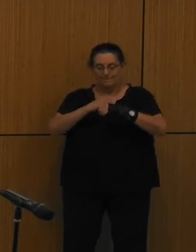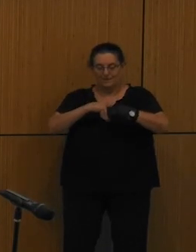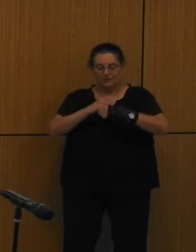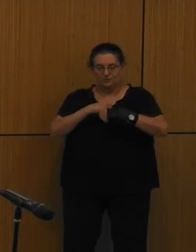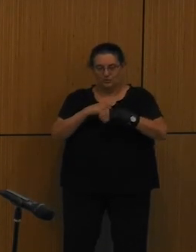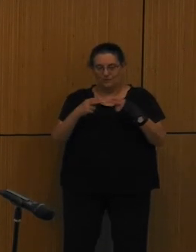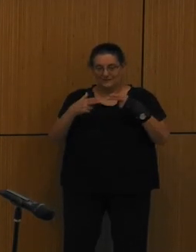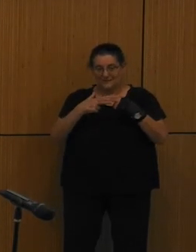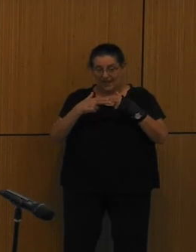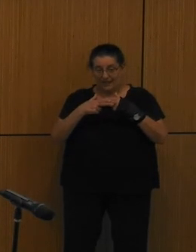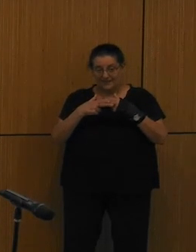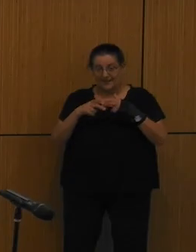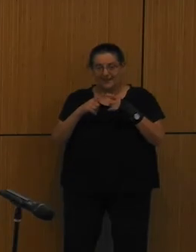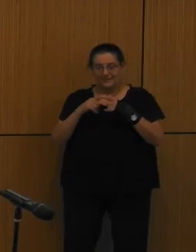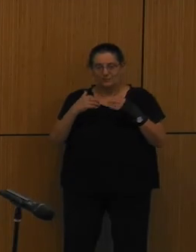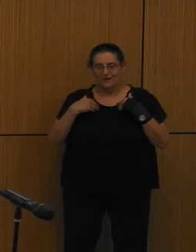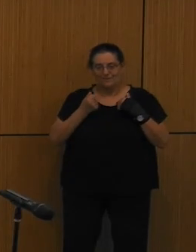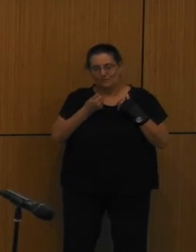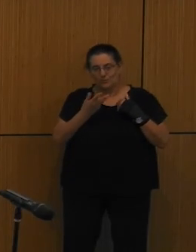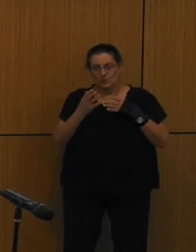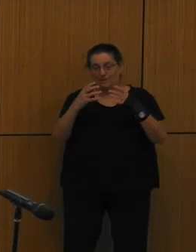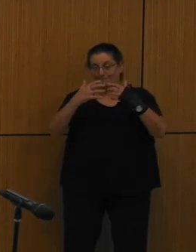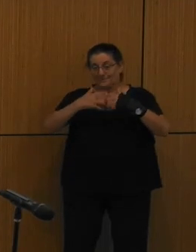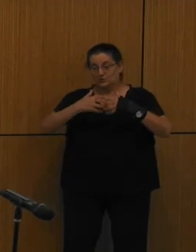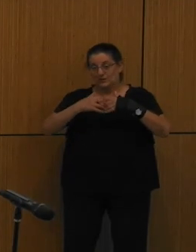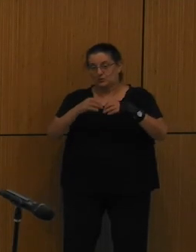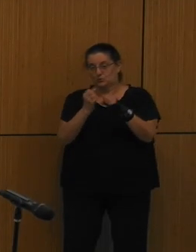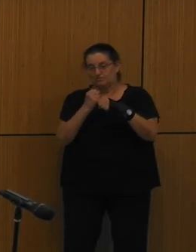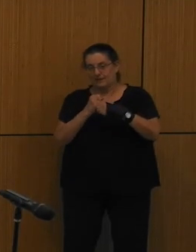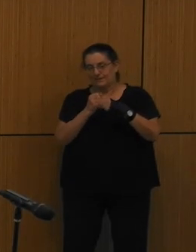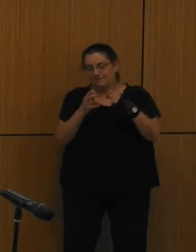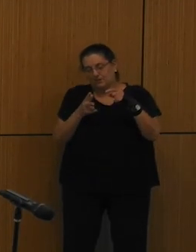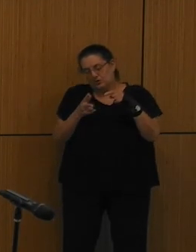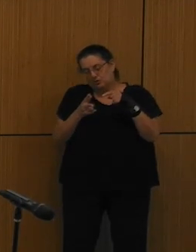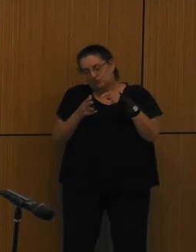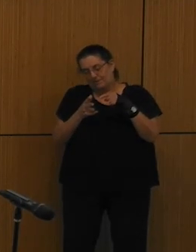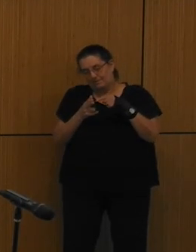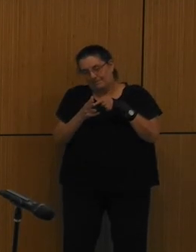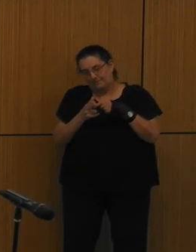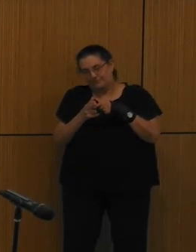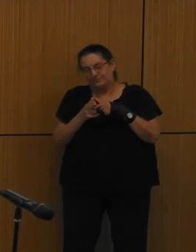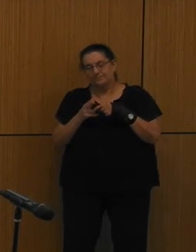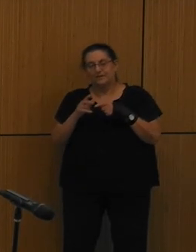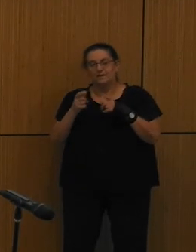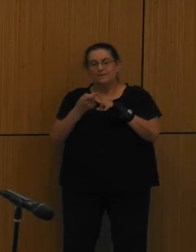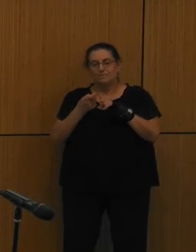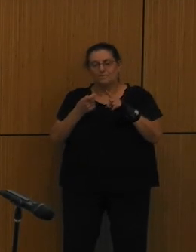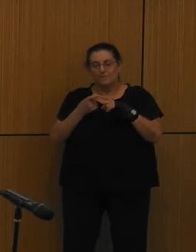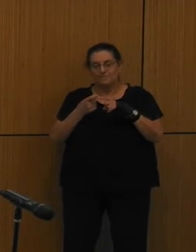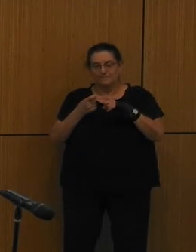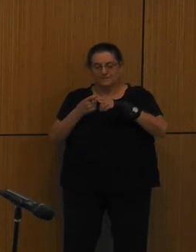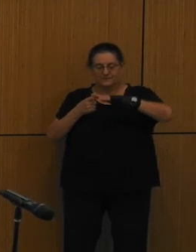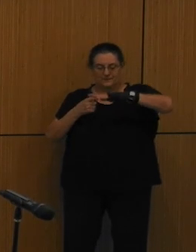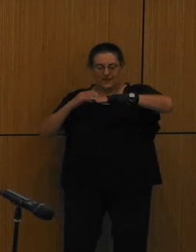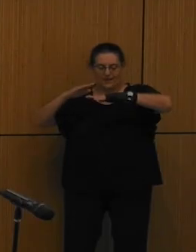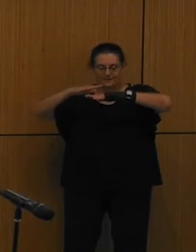And then we have a couple of machines that we can use to trim most of the rest of the rock off the slide, and another machine that